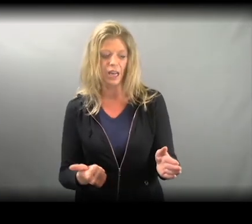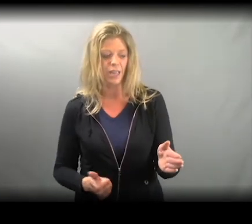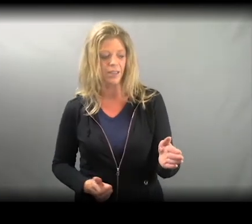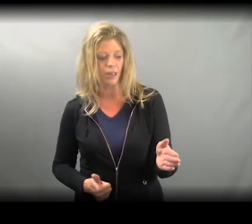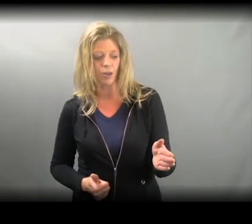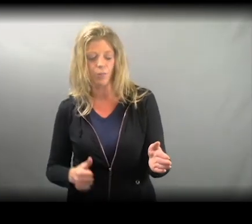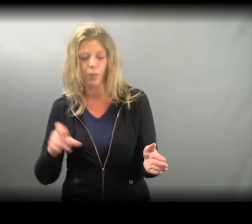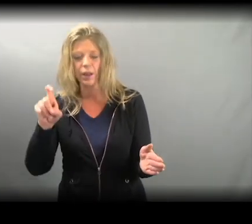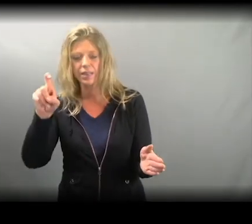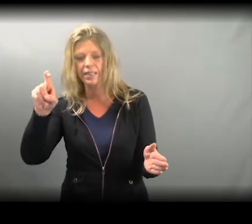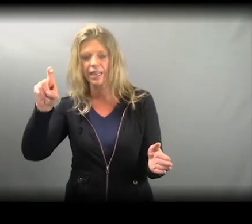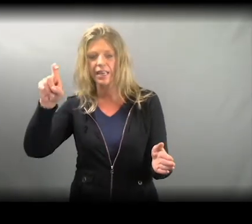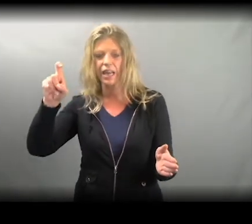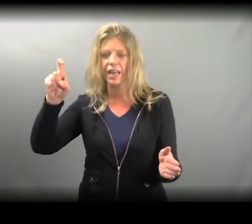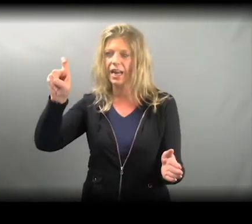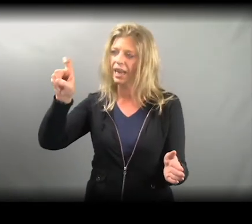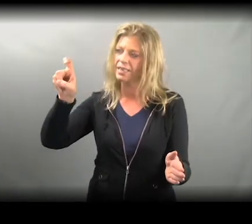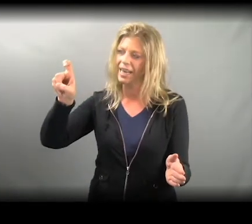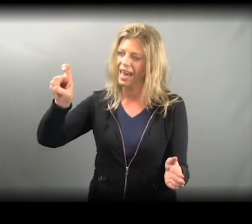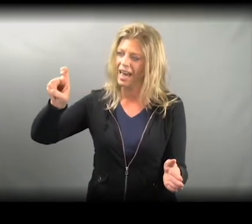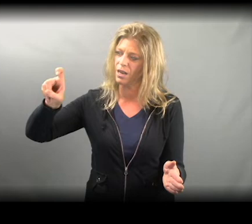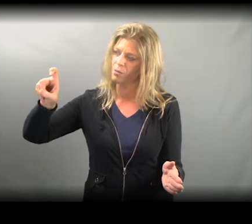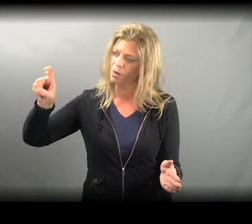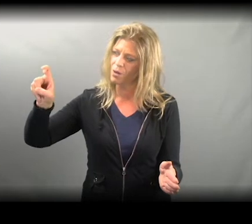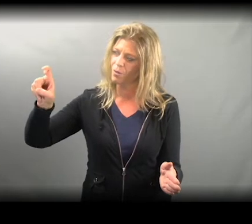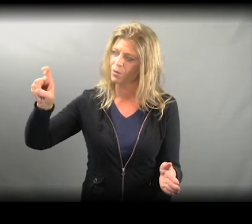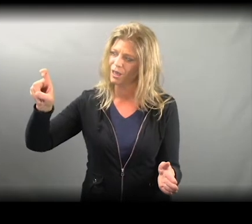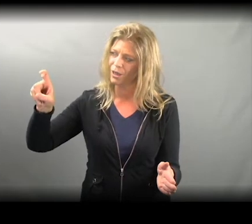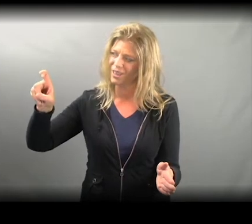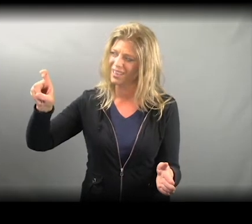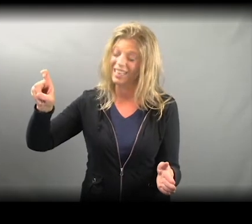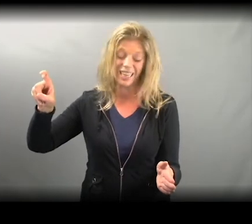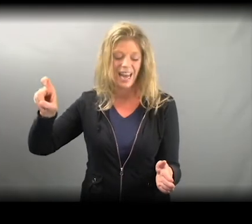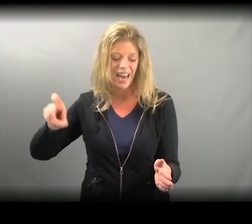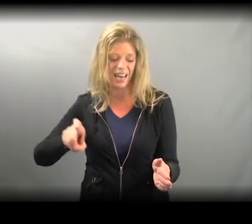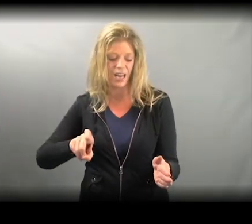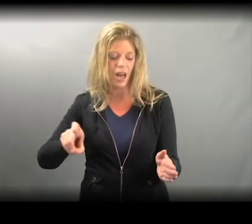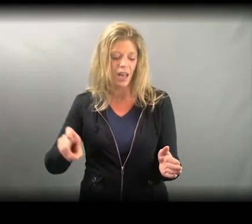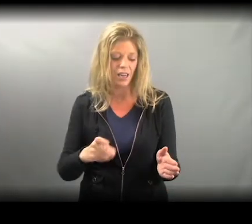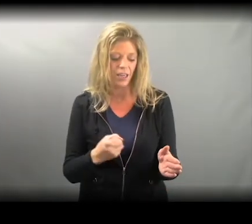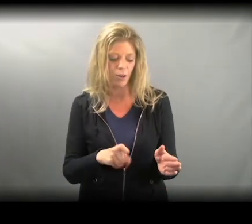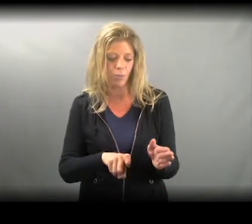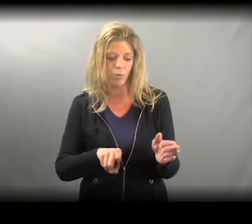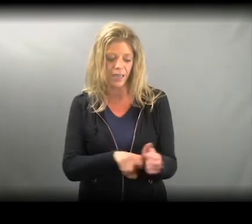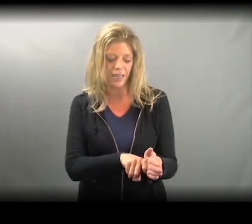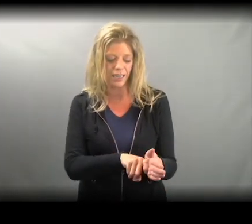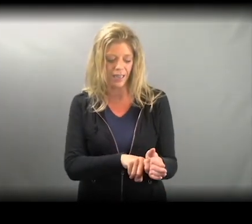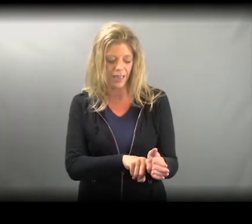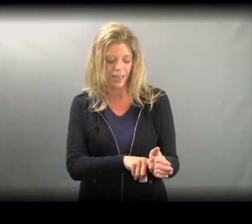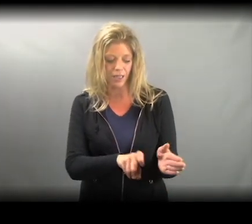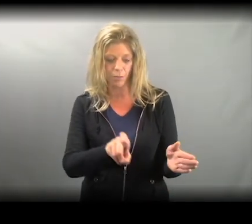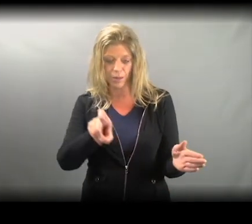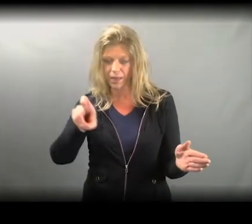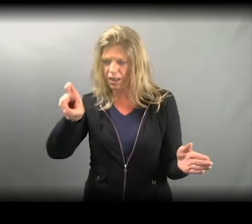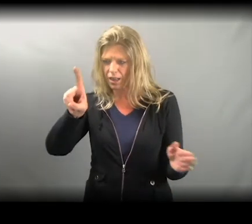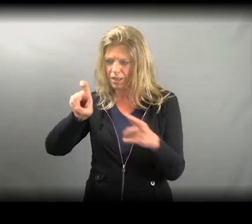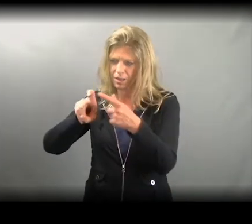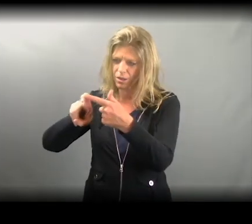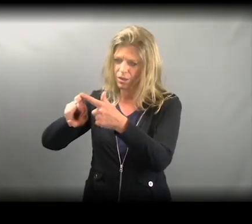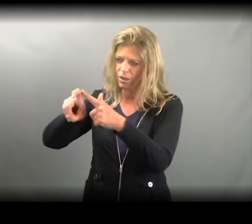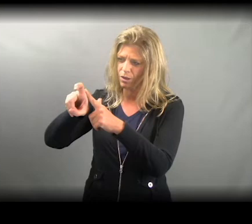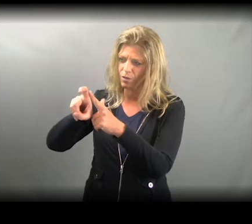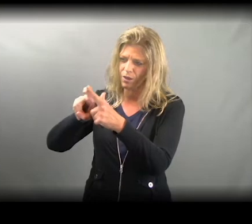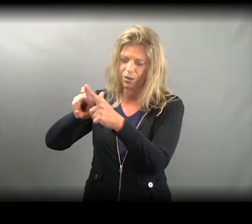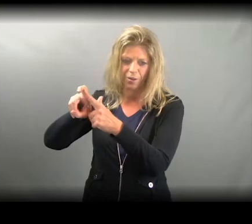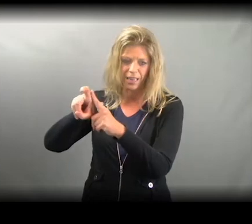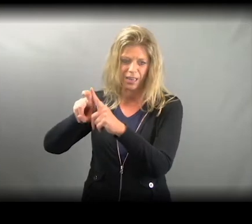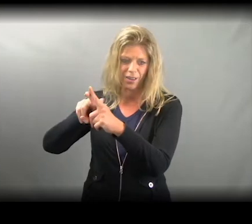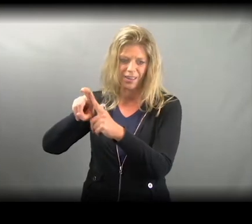So, take an X-hand for your lead hand, and you put it, you put that your finger right here on this side of it,